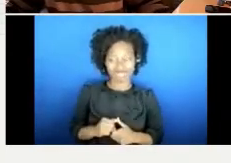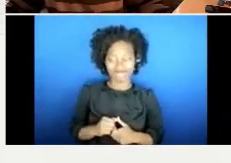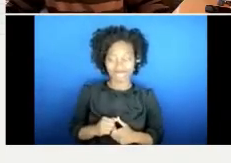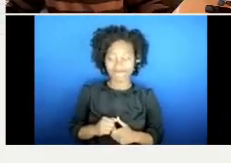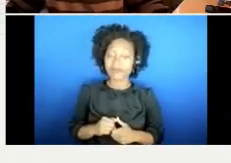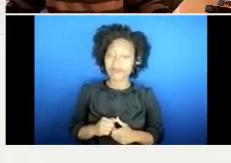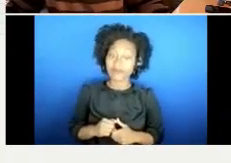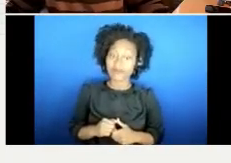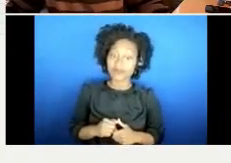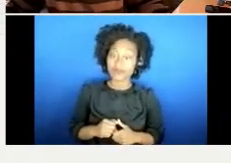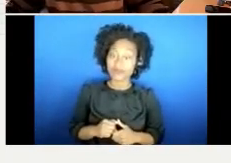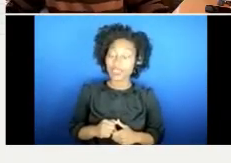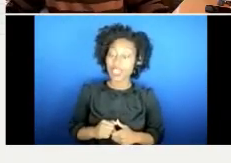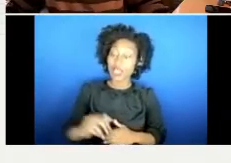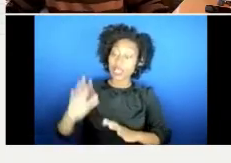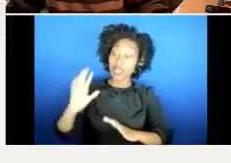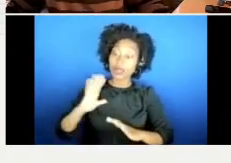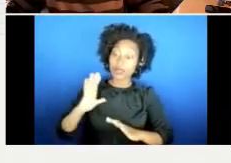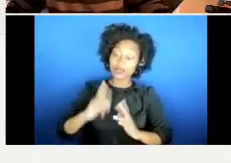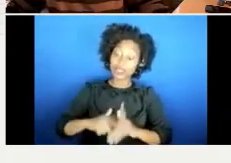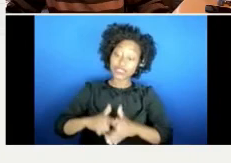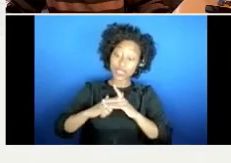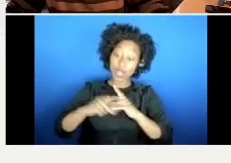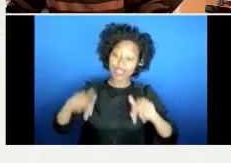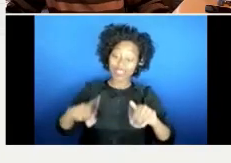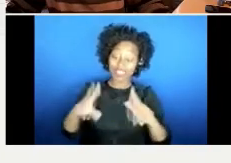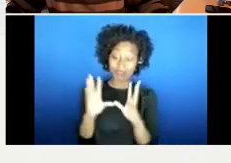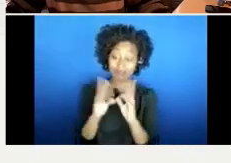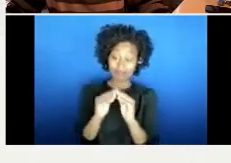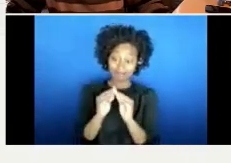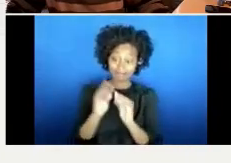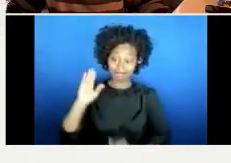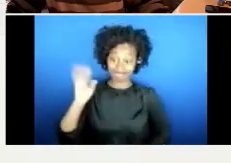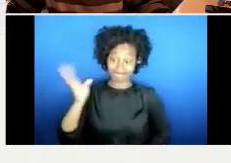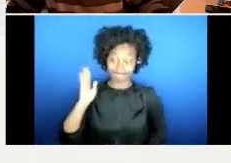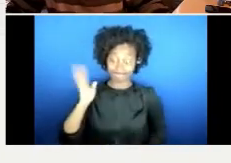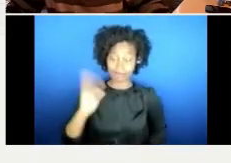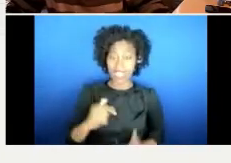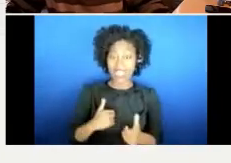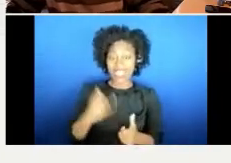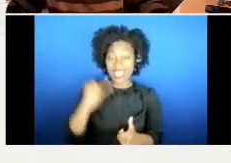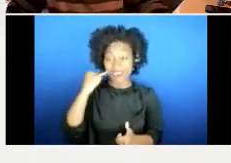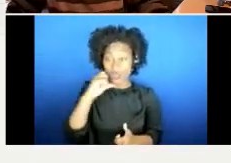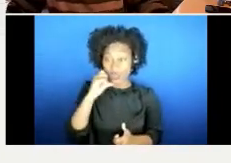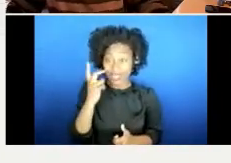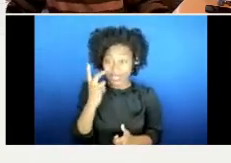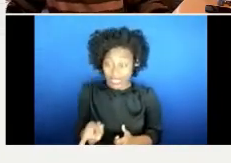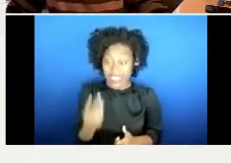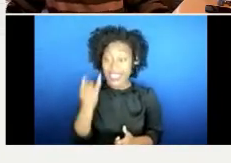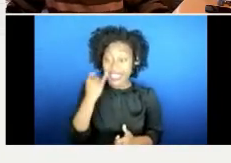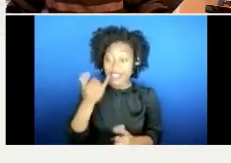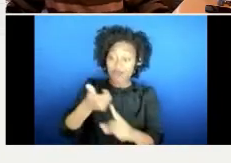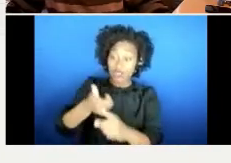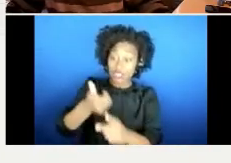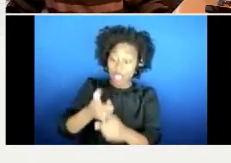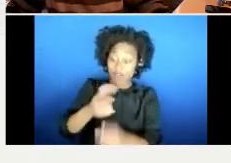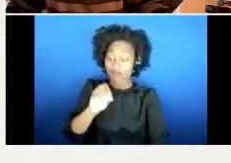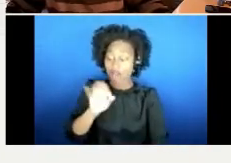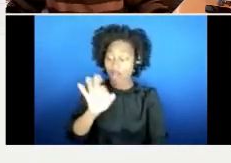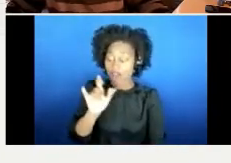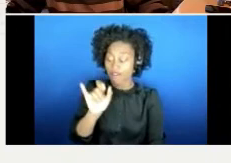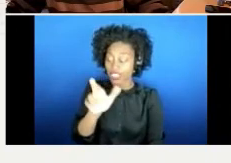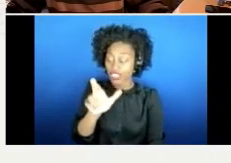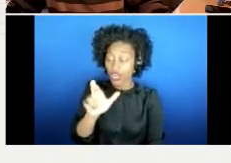beginning, if you do not see- if you are an officer of a SIG or division and you do not